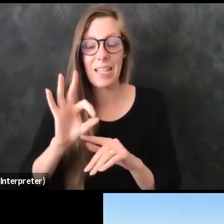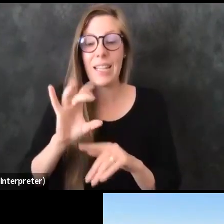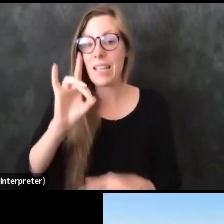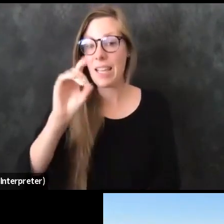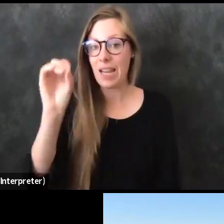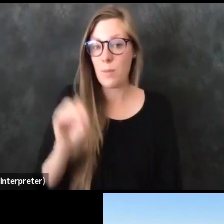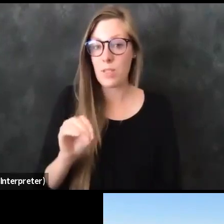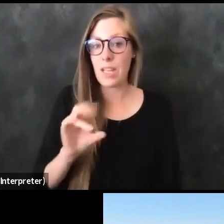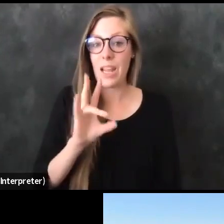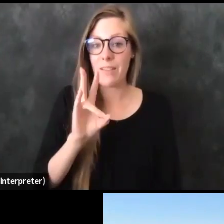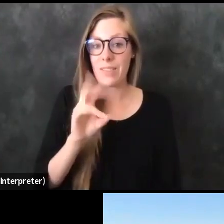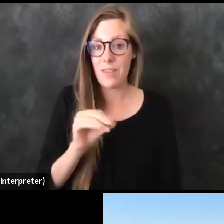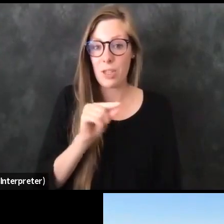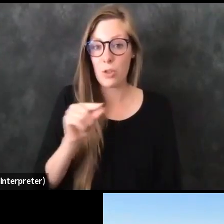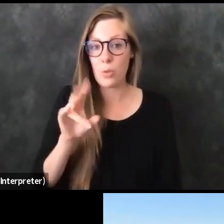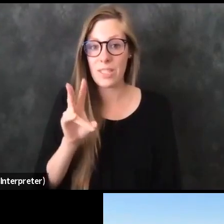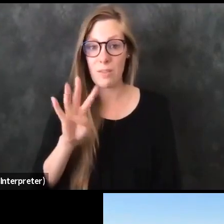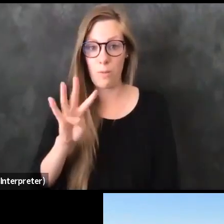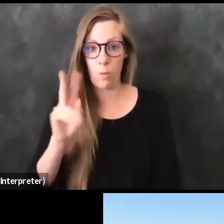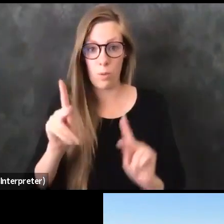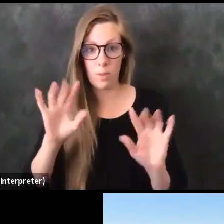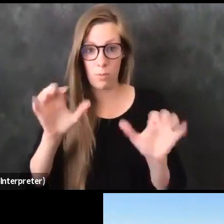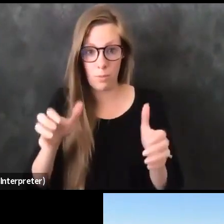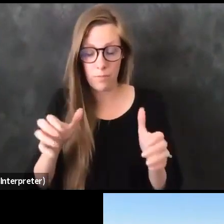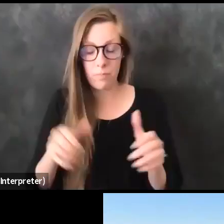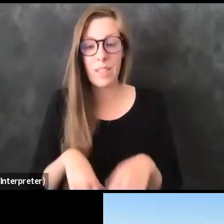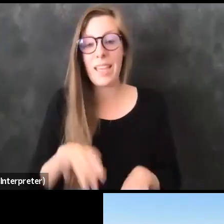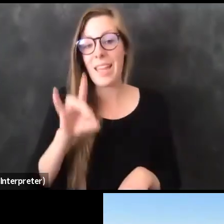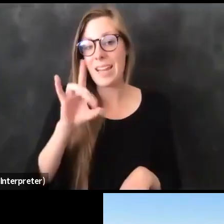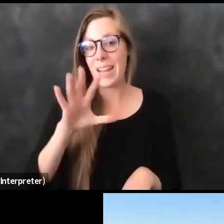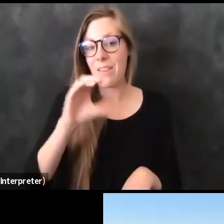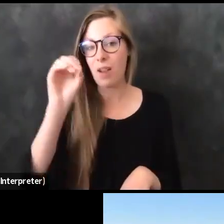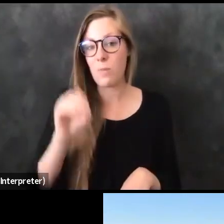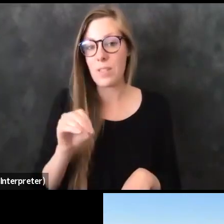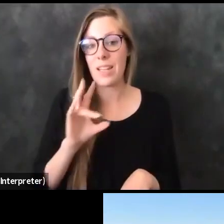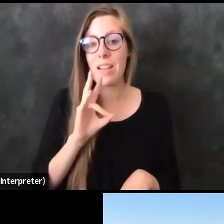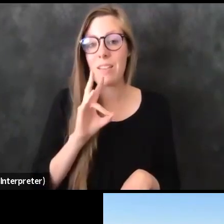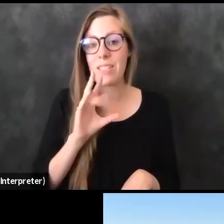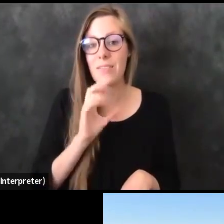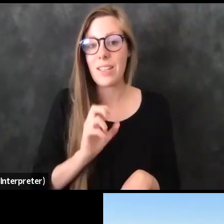four population and eighty five percent of our seventy five and older population.